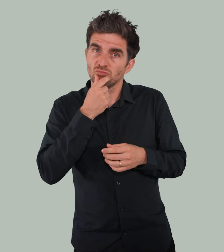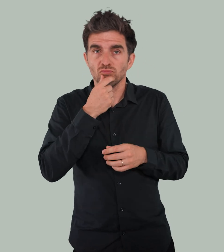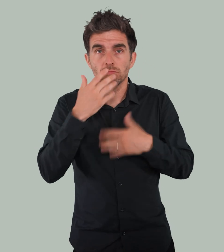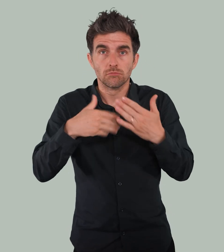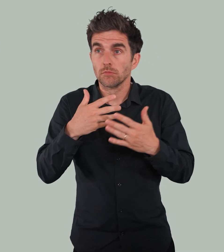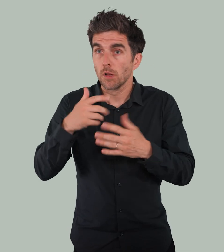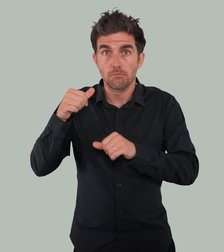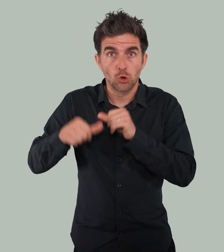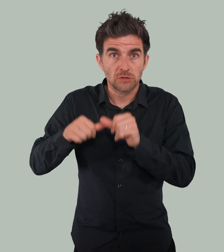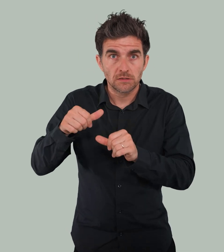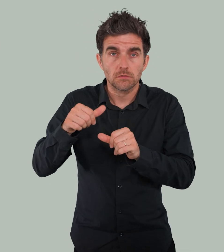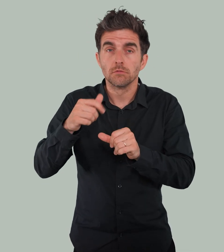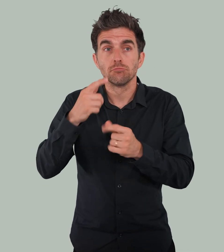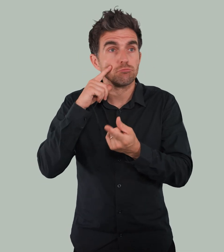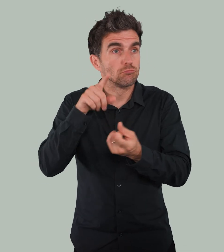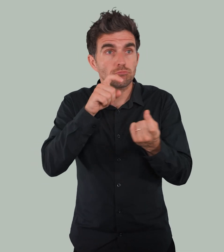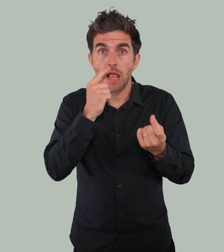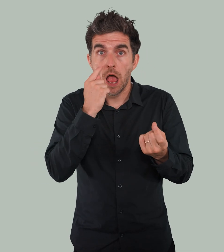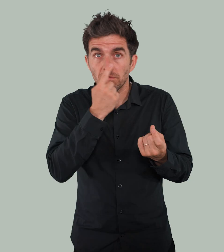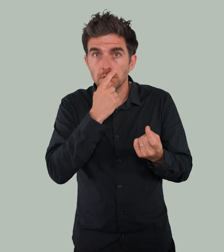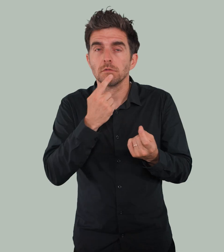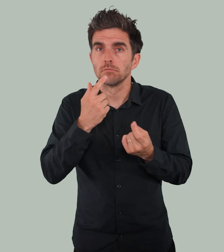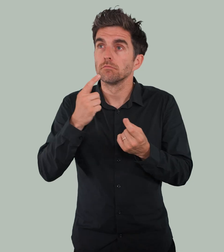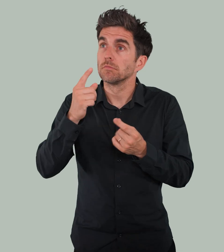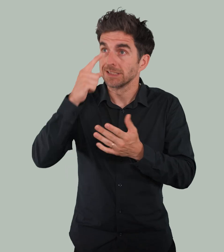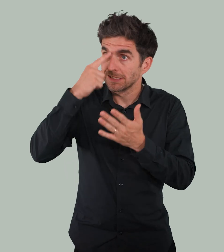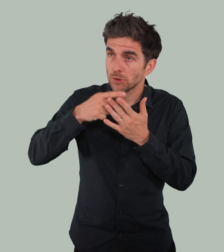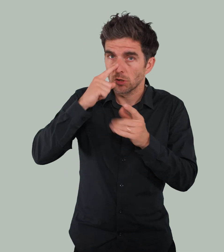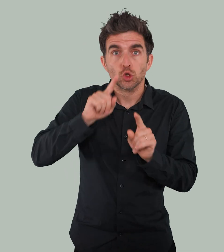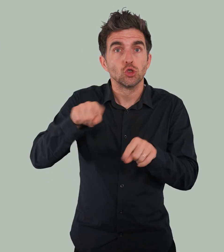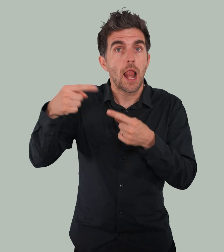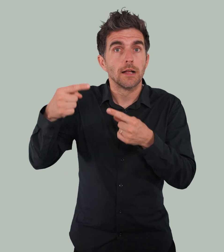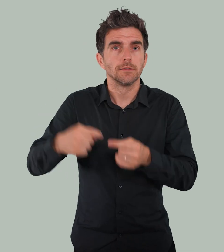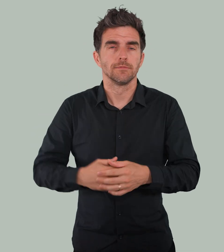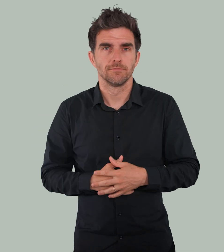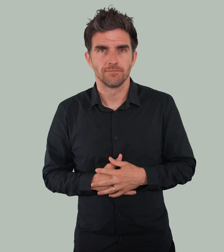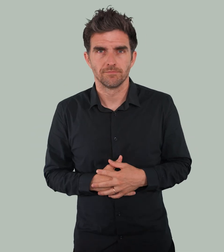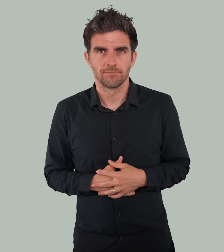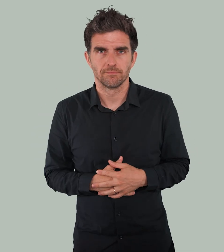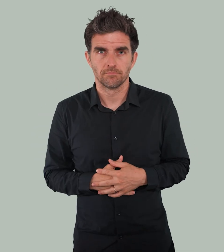to complete processes, gather evidence and challenge decisions.